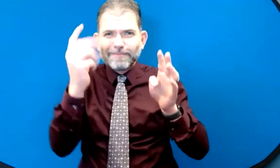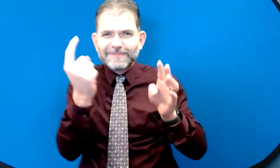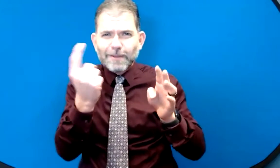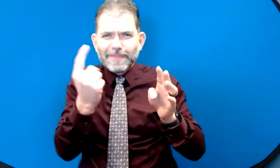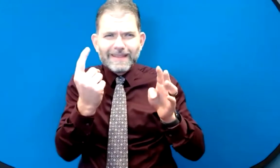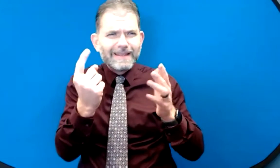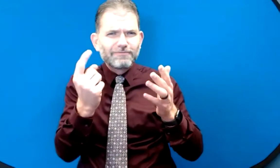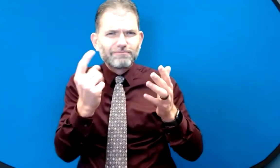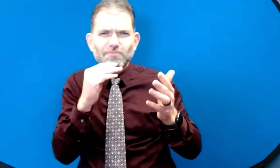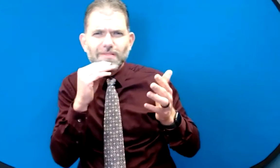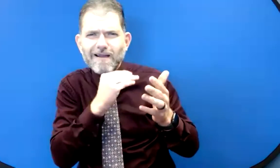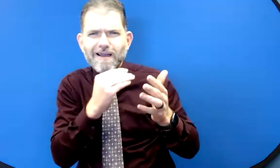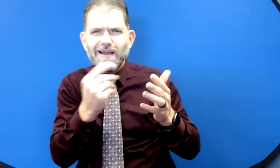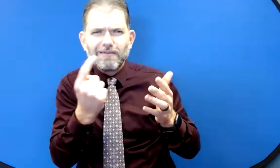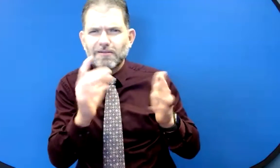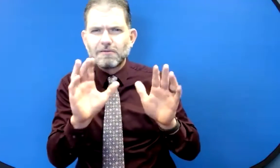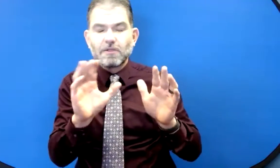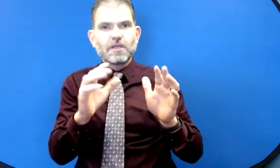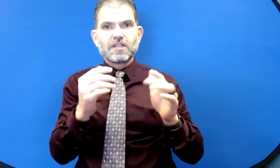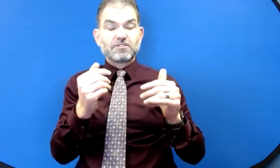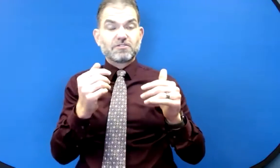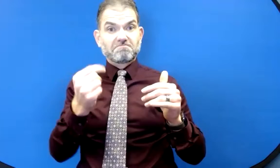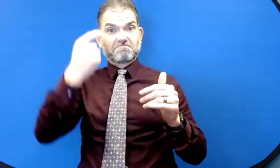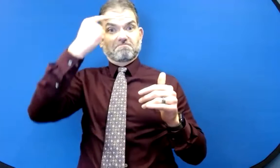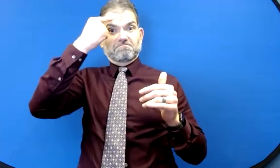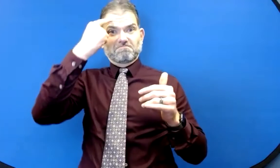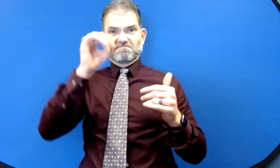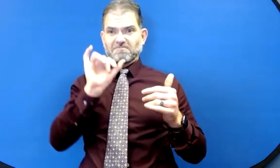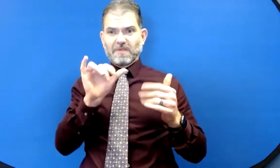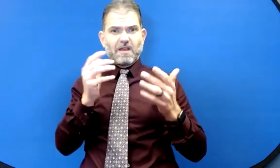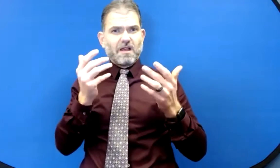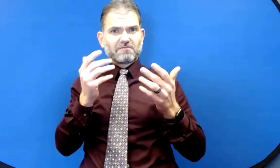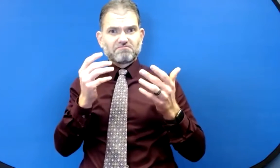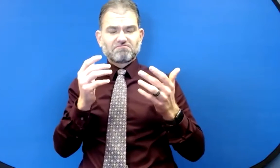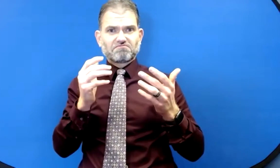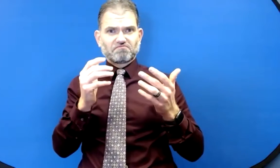ASL Interpreter: The person didn't try to make up something. you know. ASL Interpreter: deceiving.